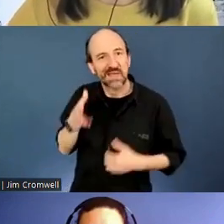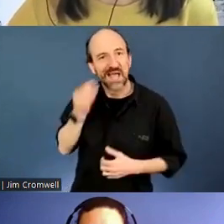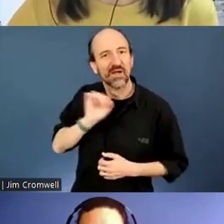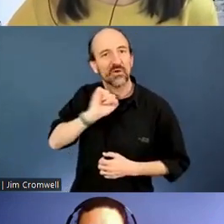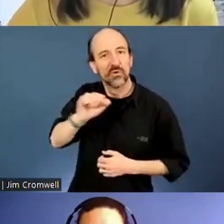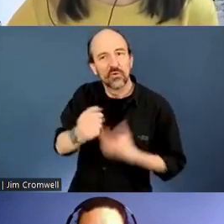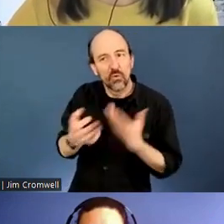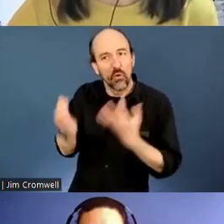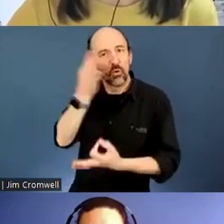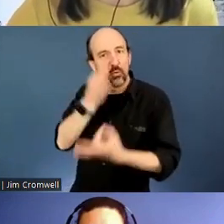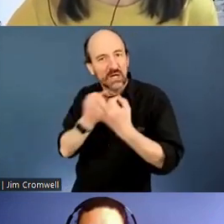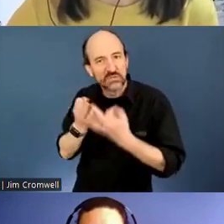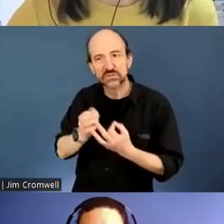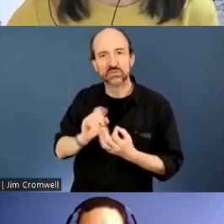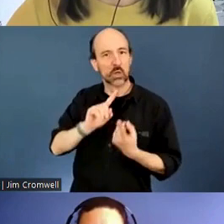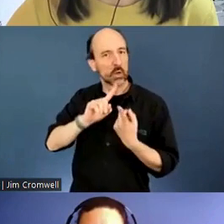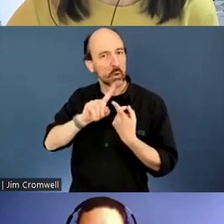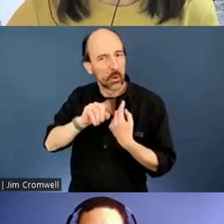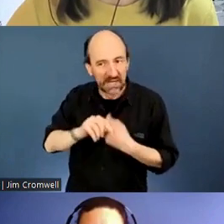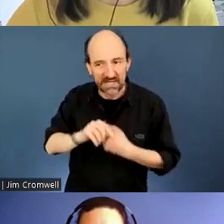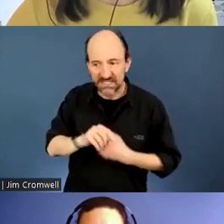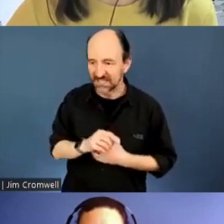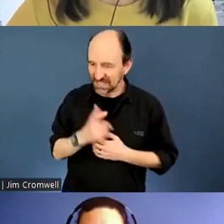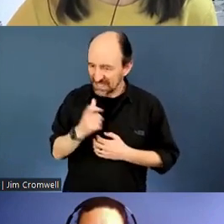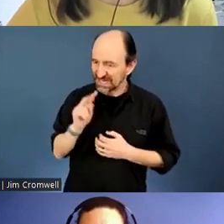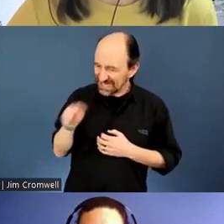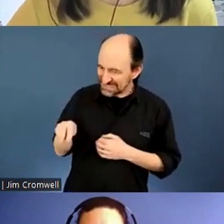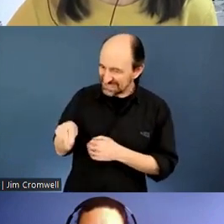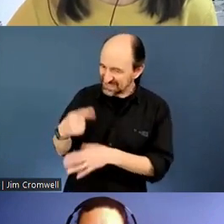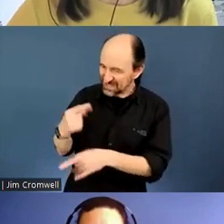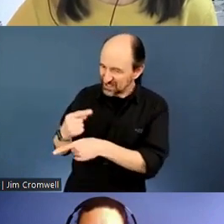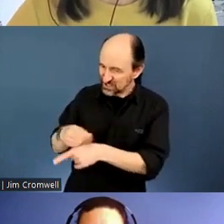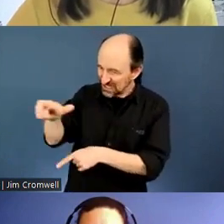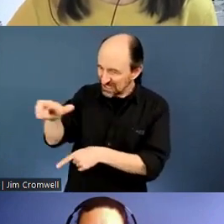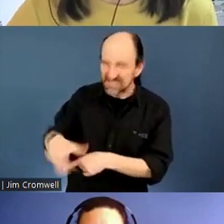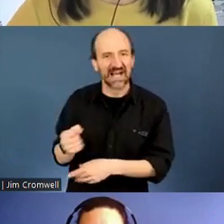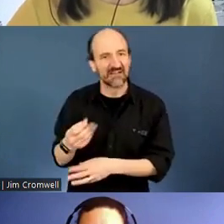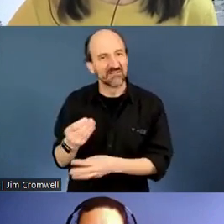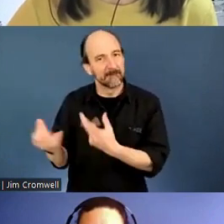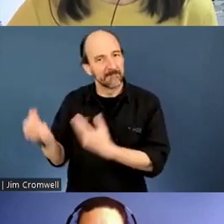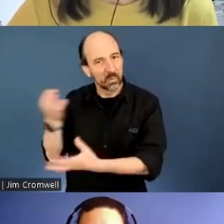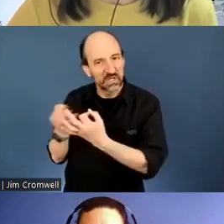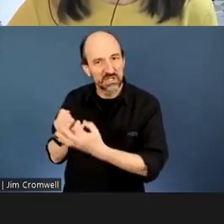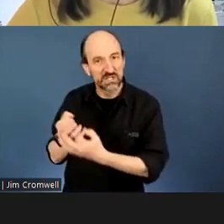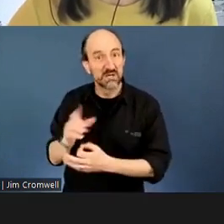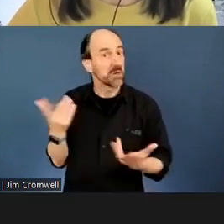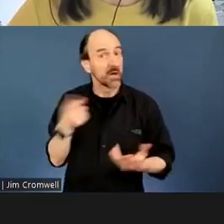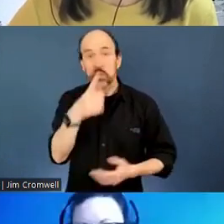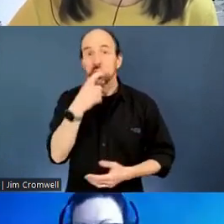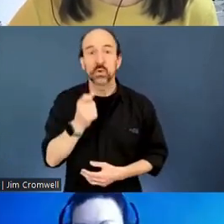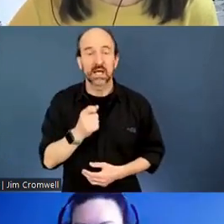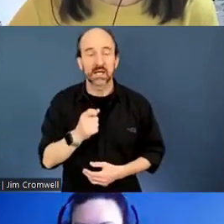comments, I see there are comments in the text box but in addition to that please unmute and we will respond also to your